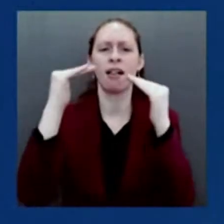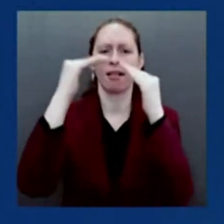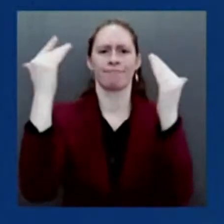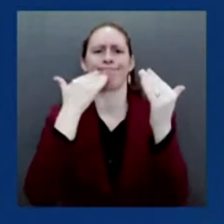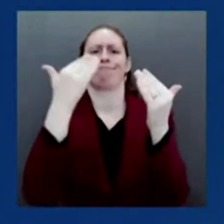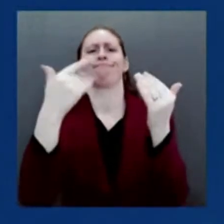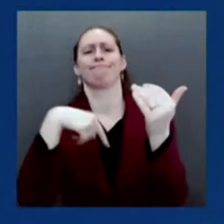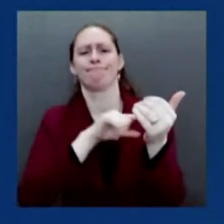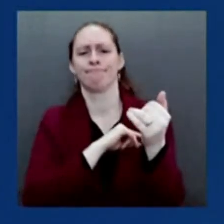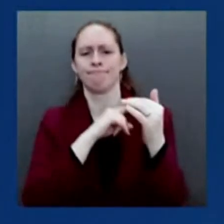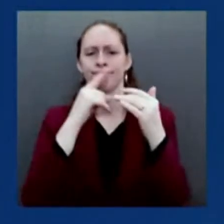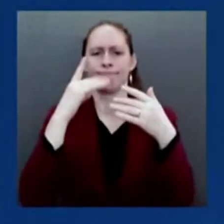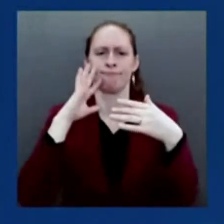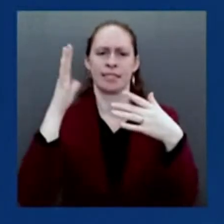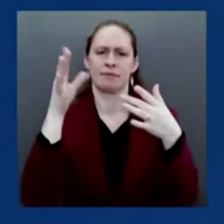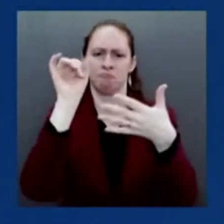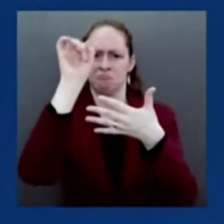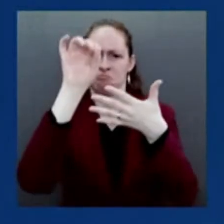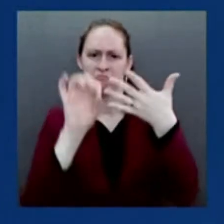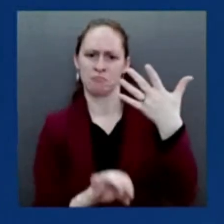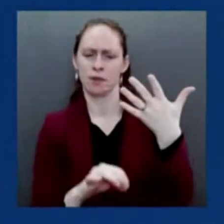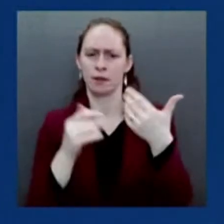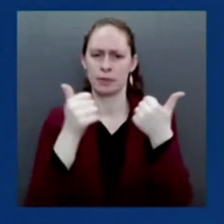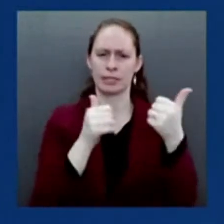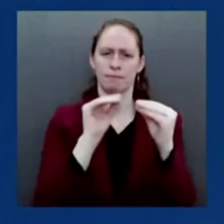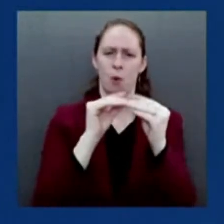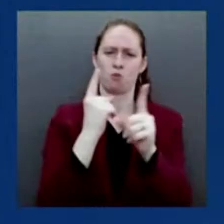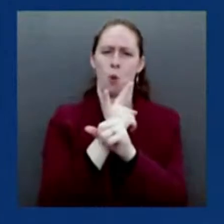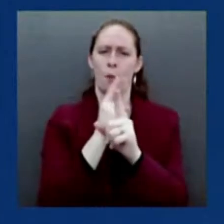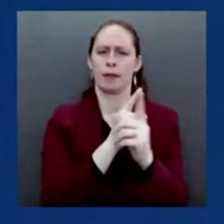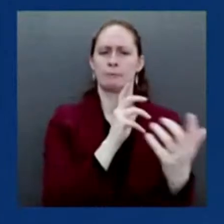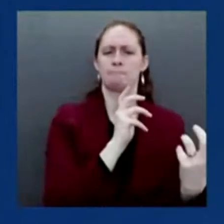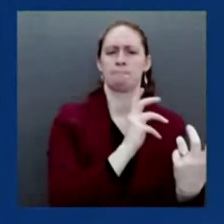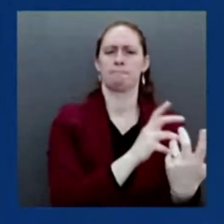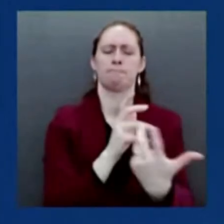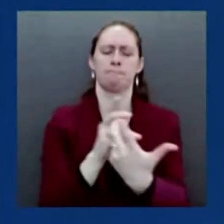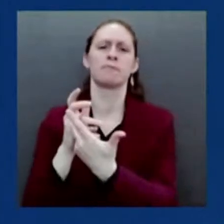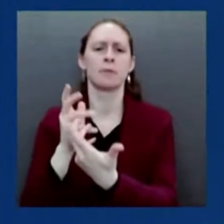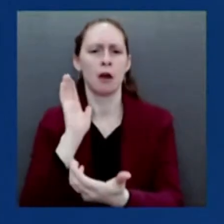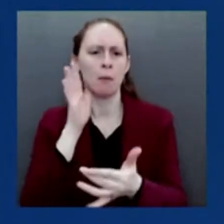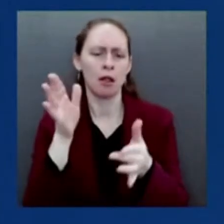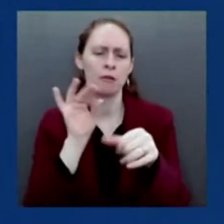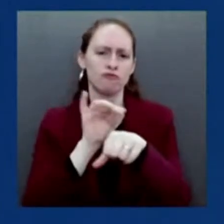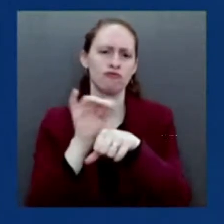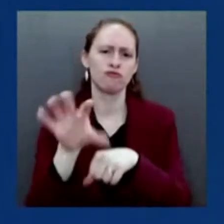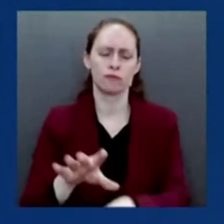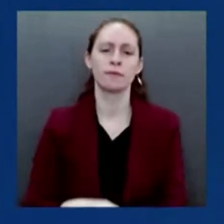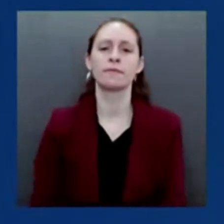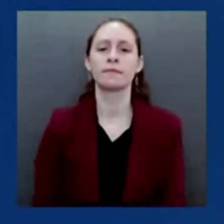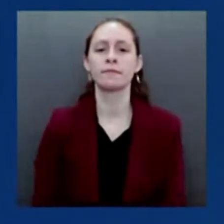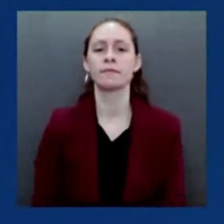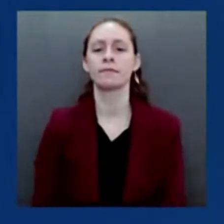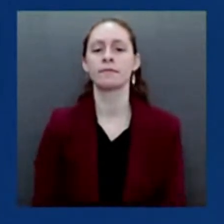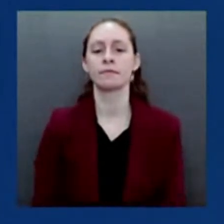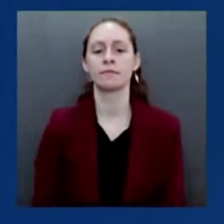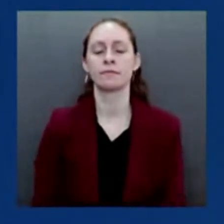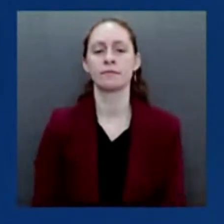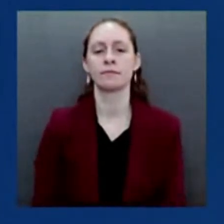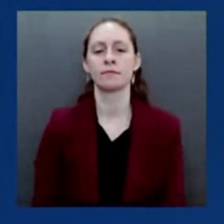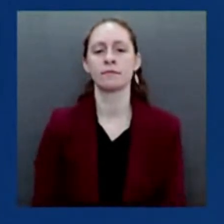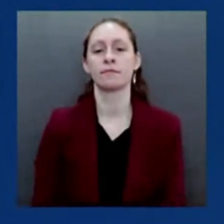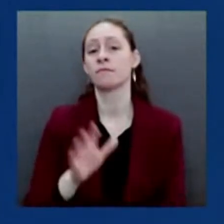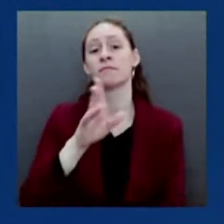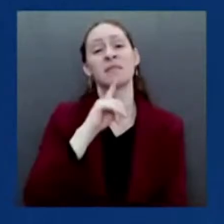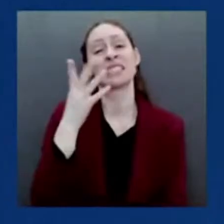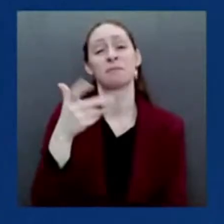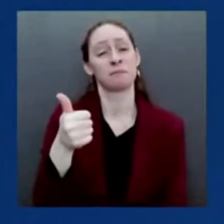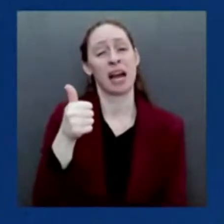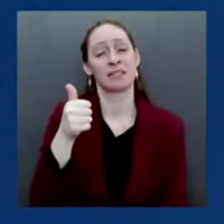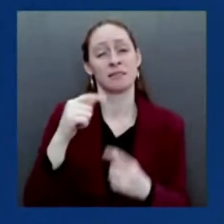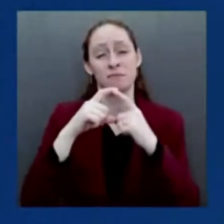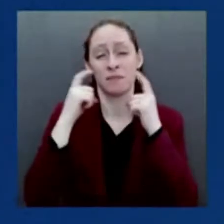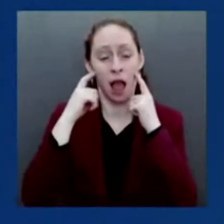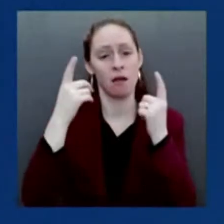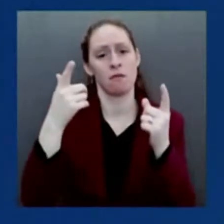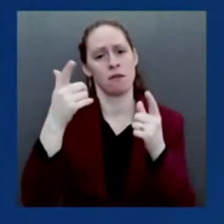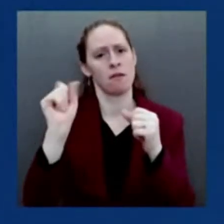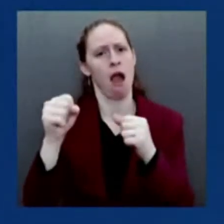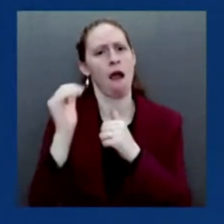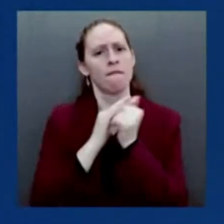OTHER MASKS, LIKE AND 95'S.